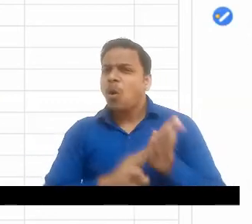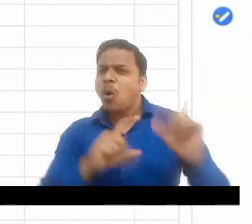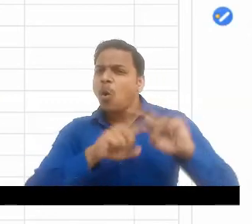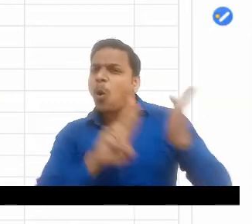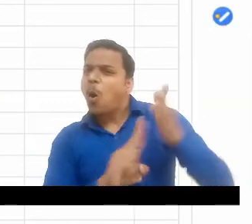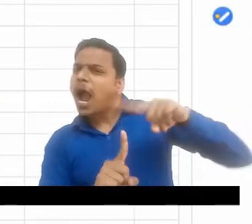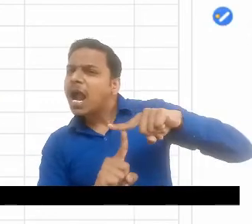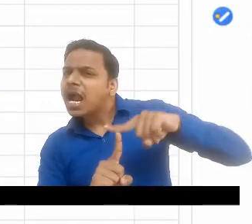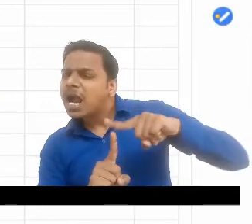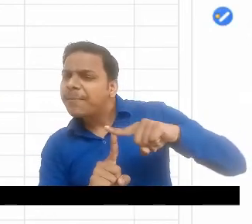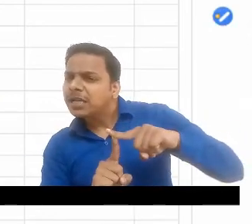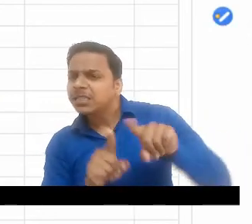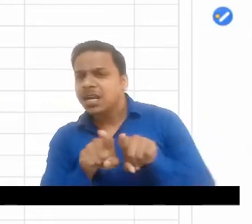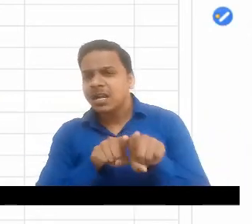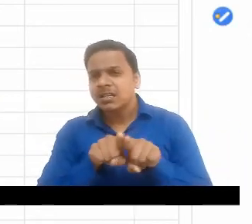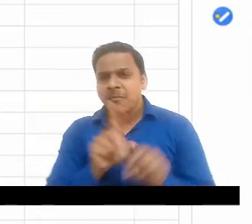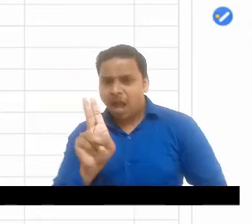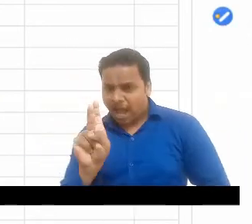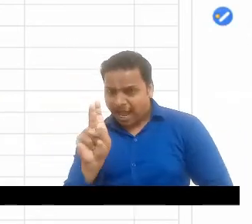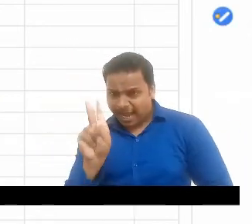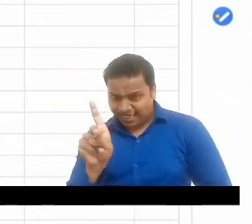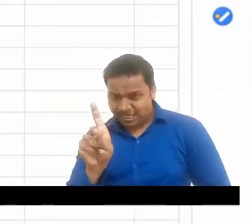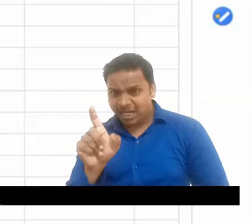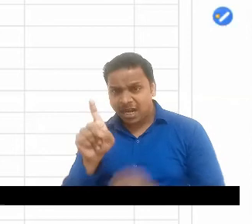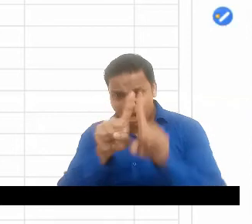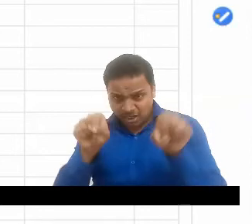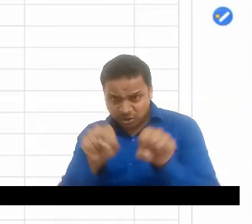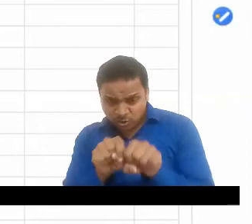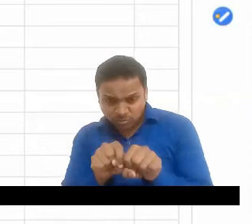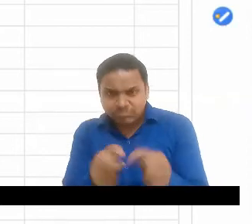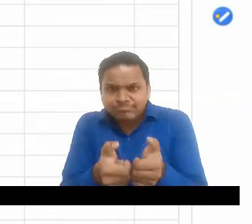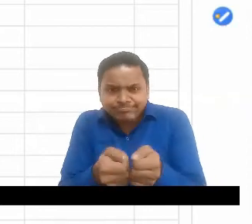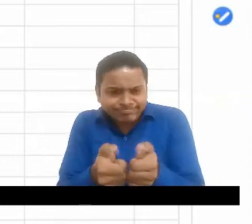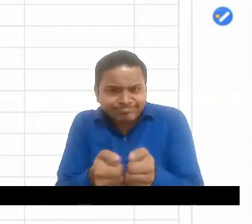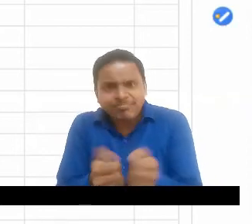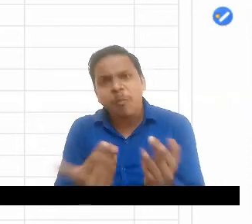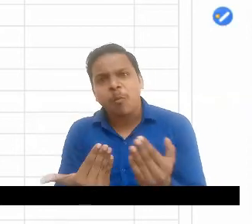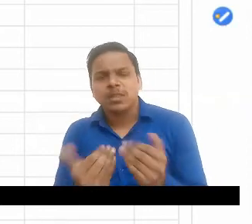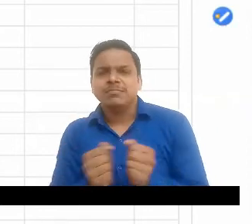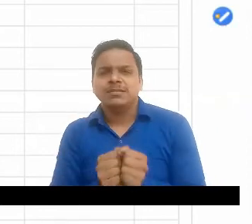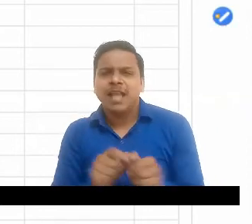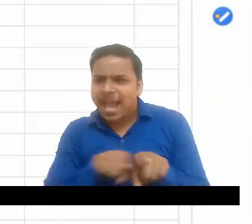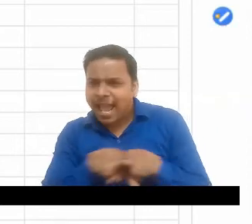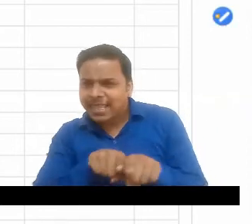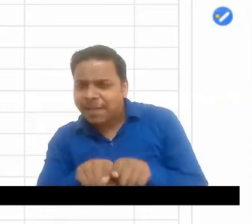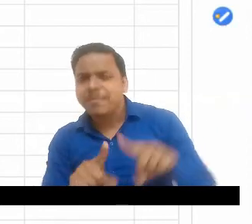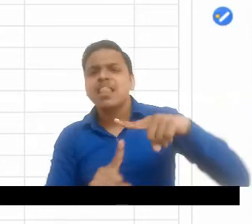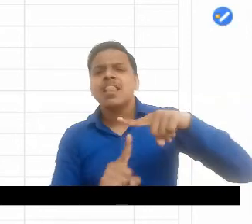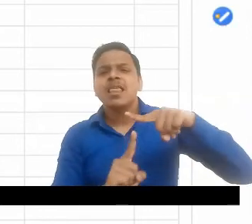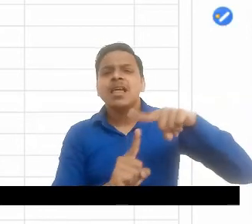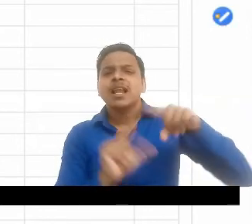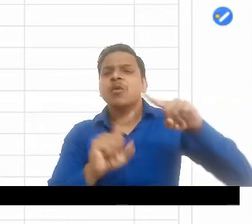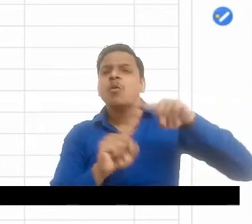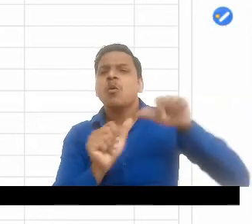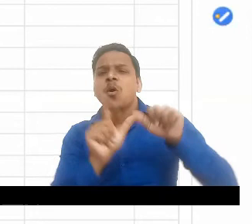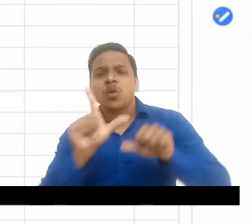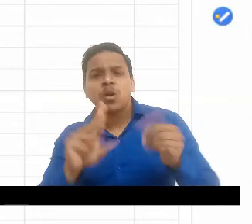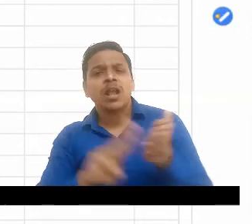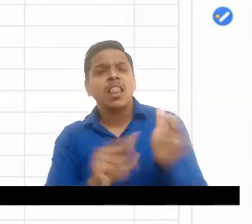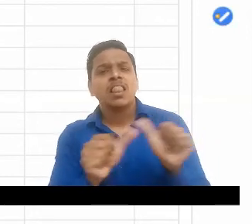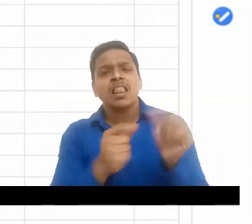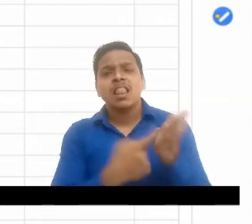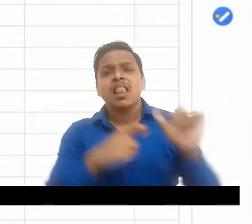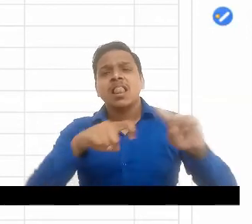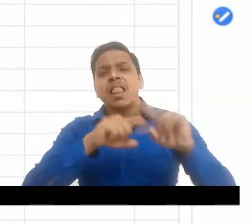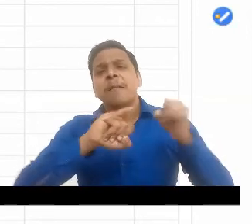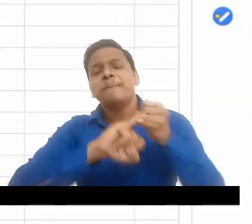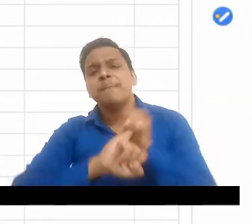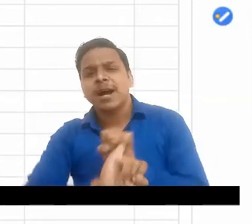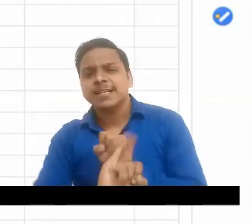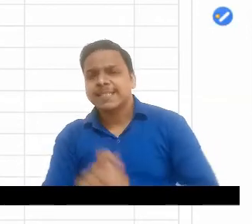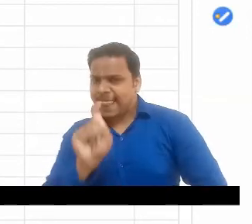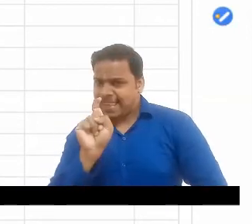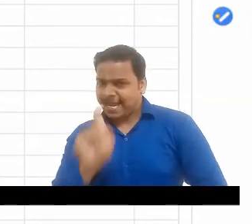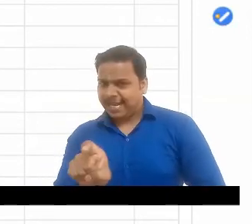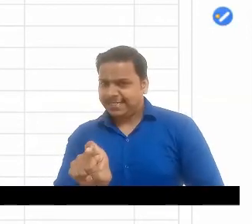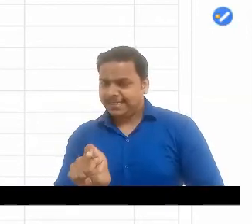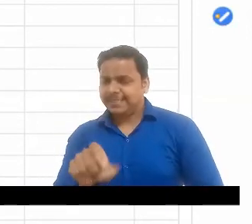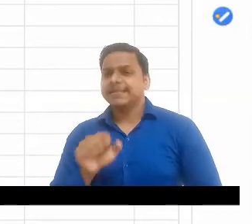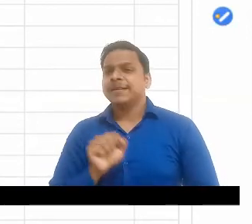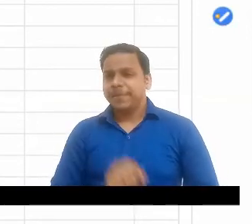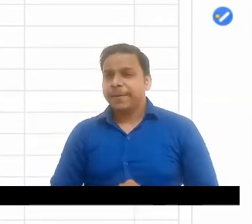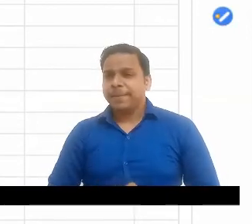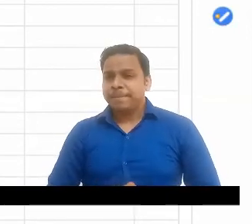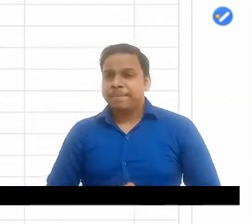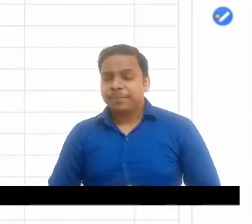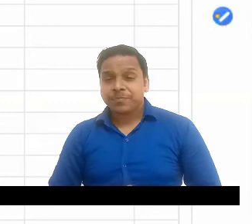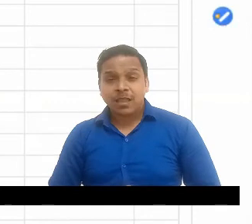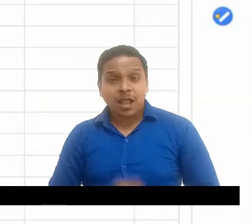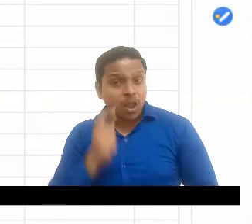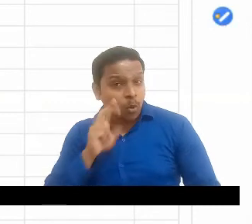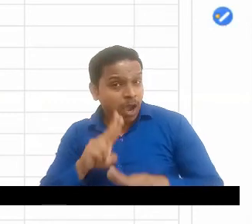click and add a comment. Let me add Total Marks and click on the comment. Now What will